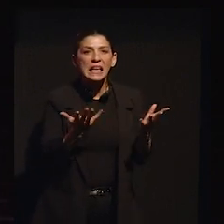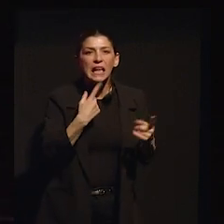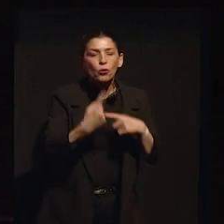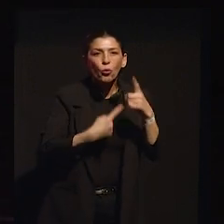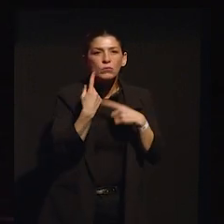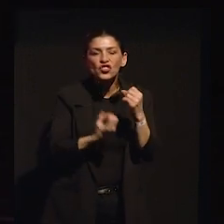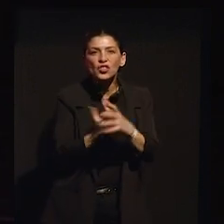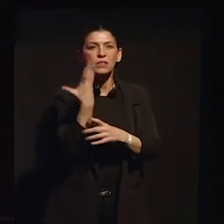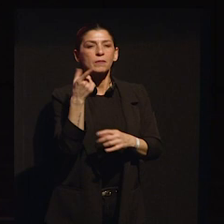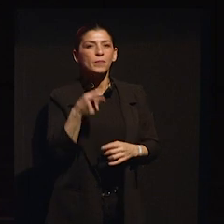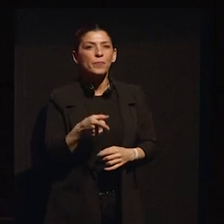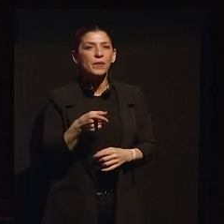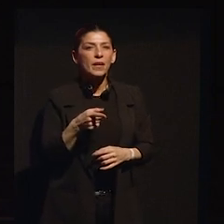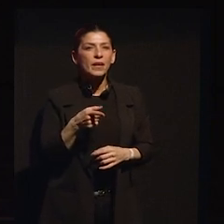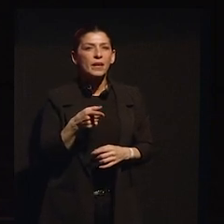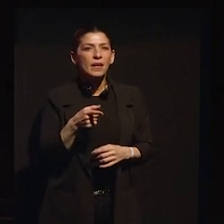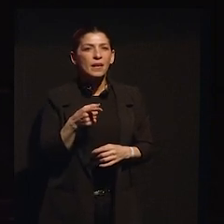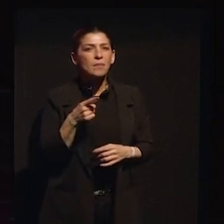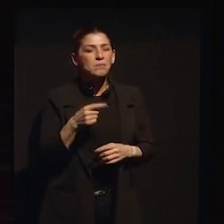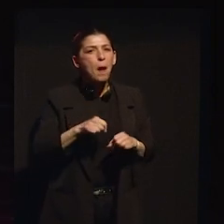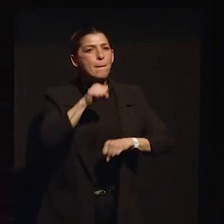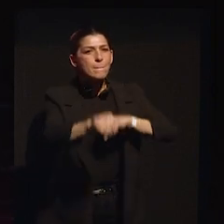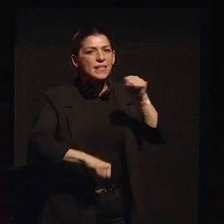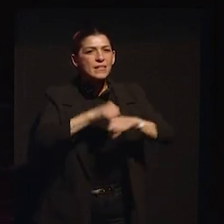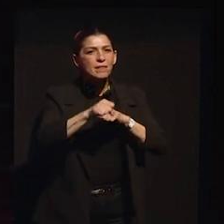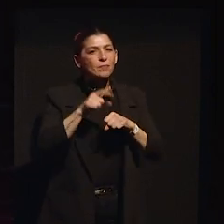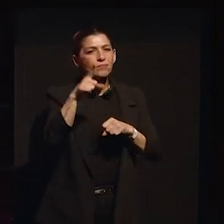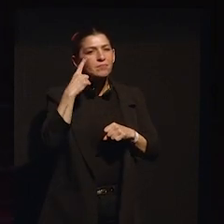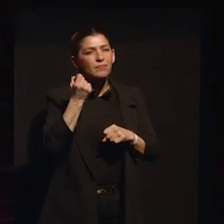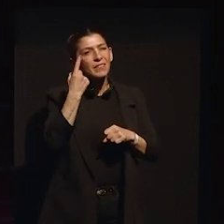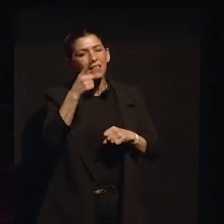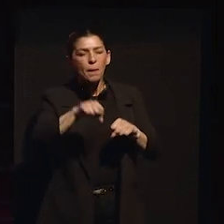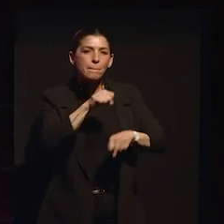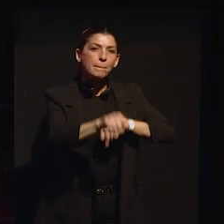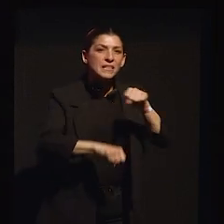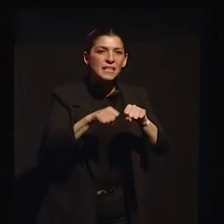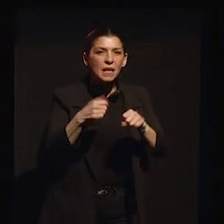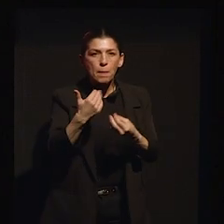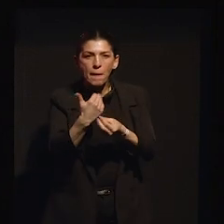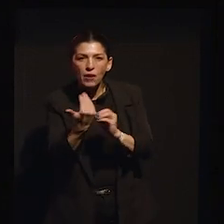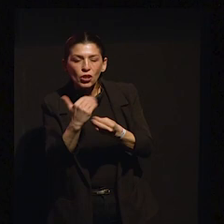We always call some things that, don’t we? Uplifting, liberating. Why liberating? Let’s break